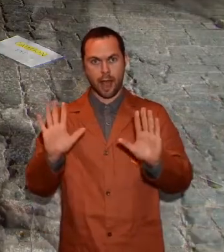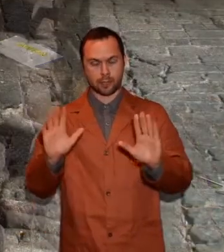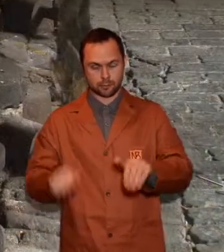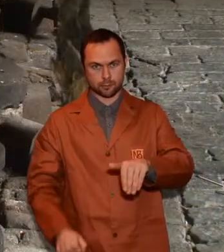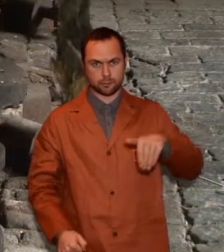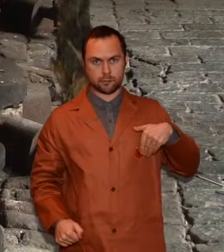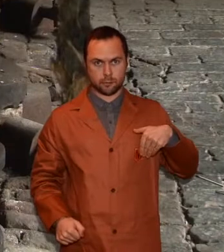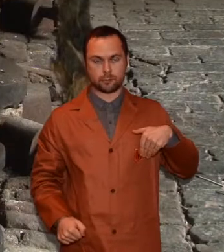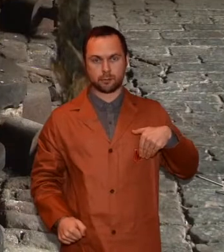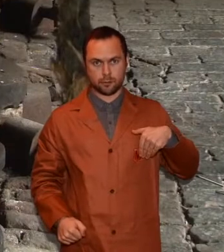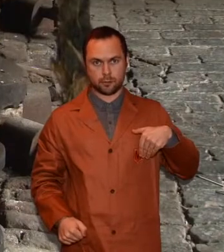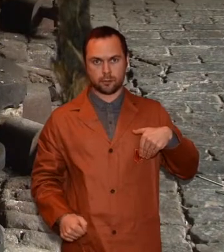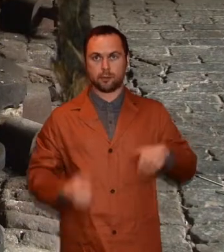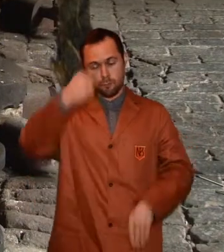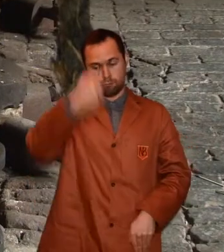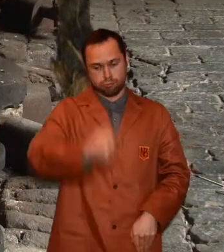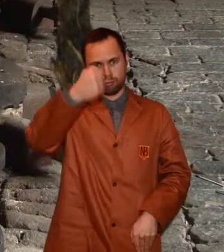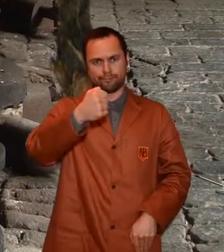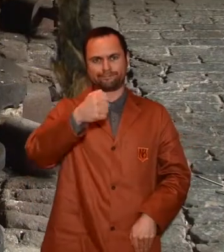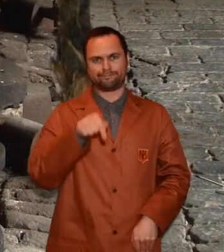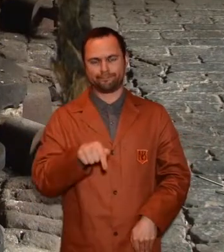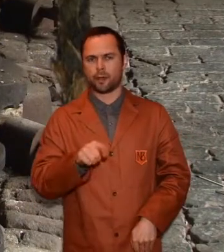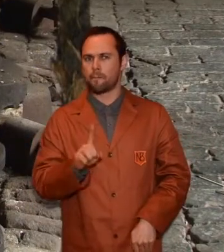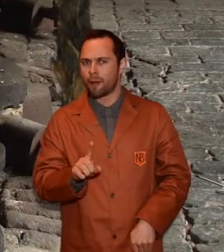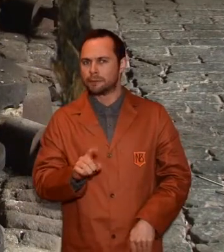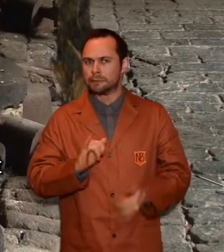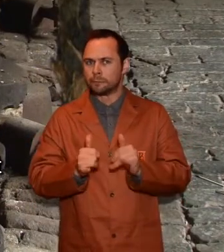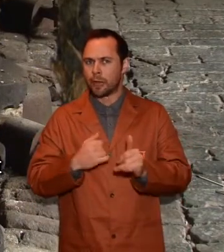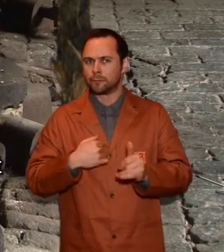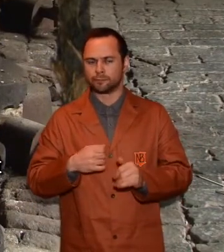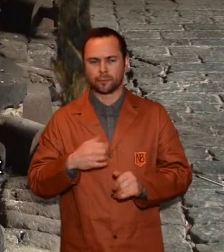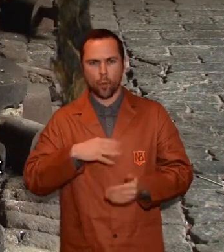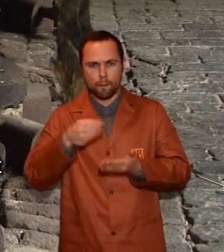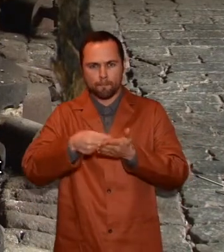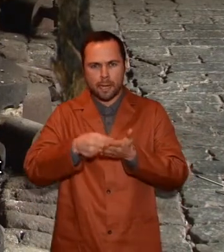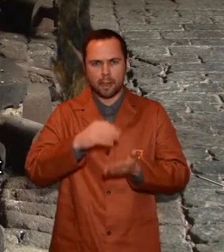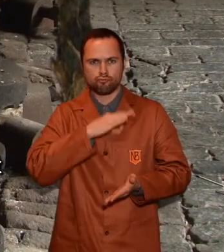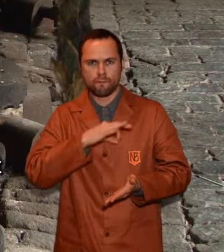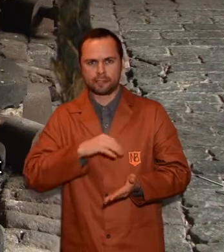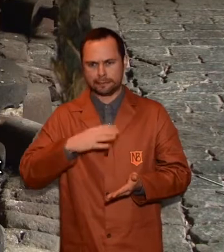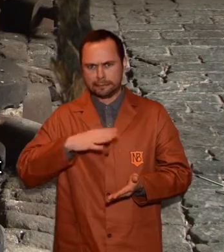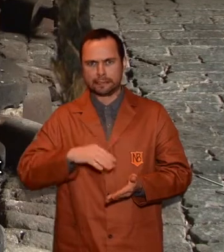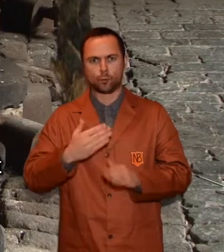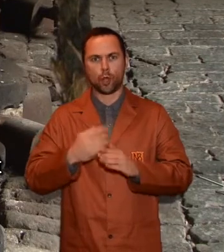With my desire to make as much money as I possibly could, sometimes I would take shortcuts, and that would lead to accidents.